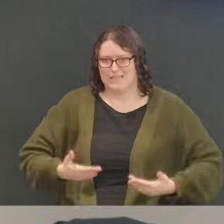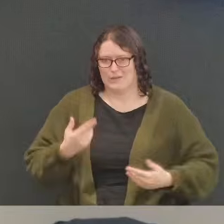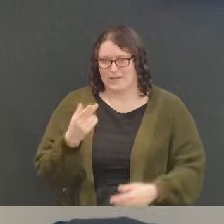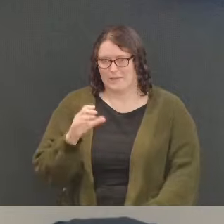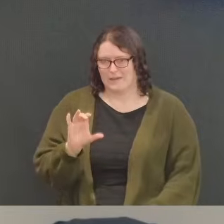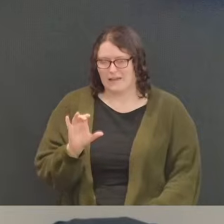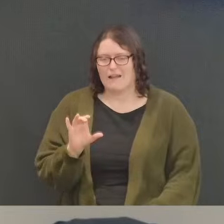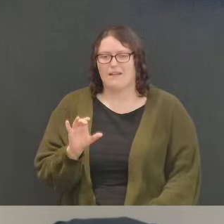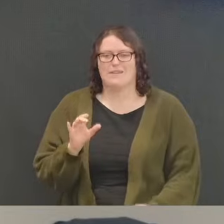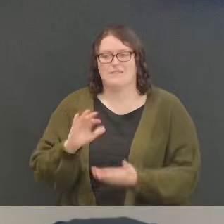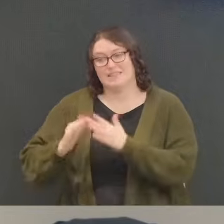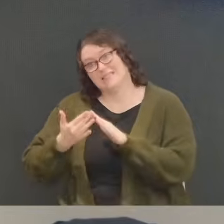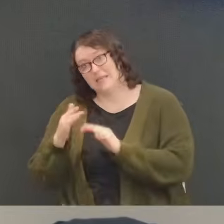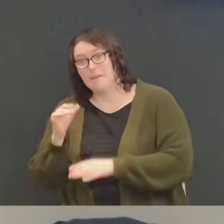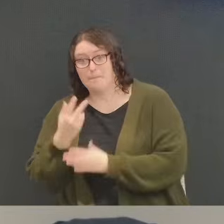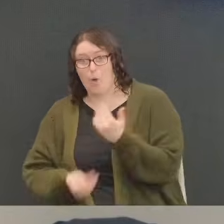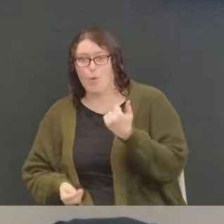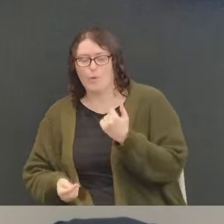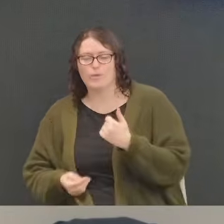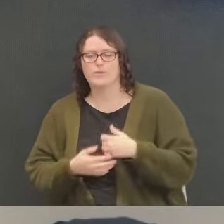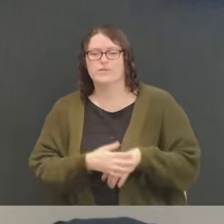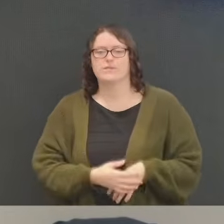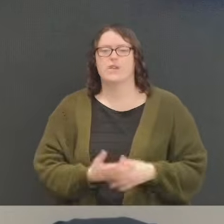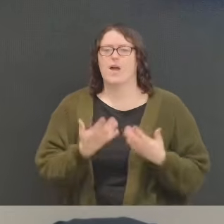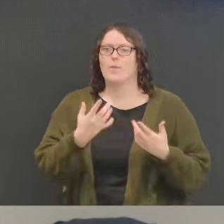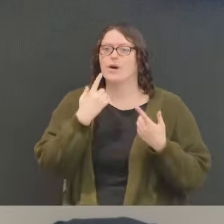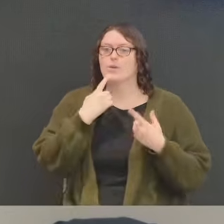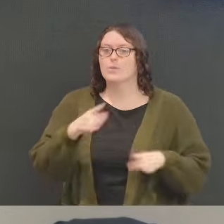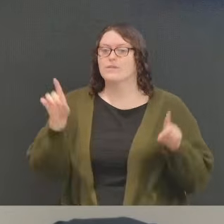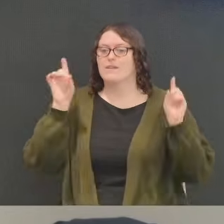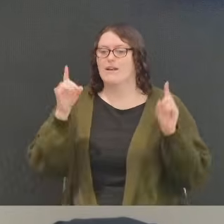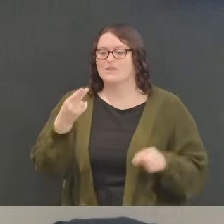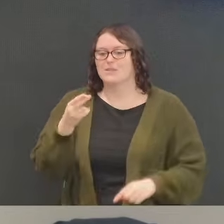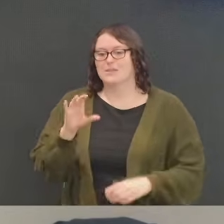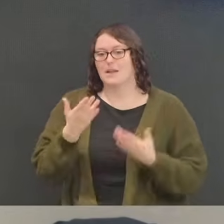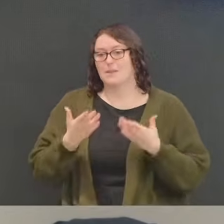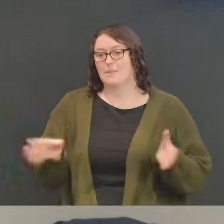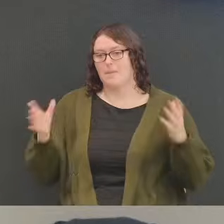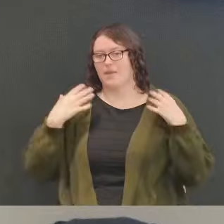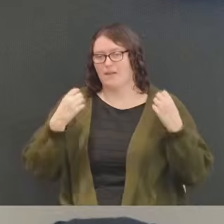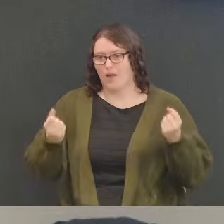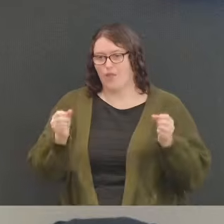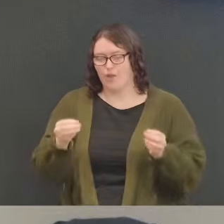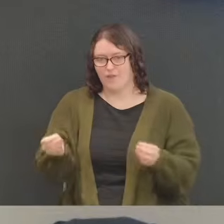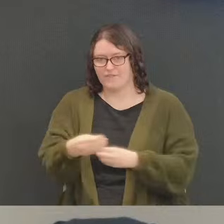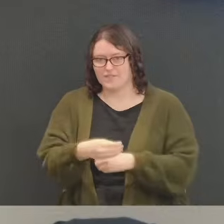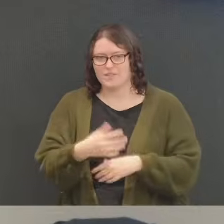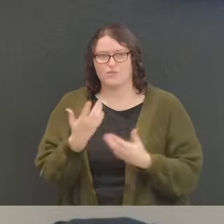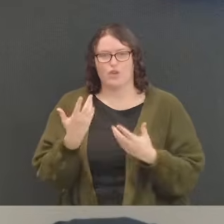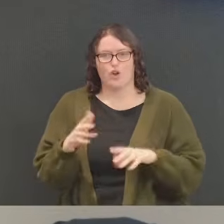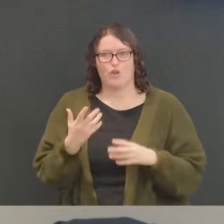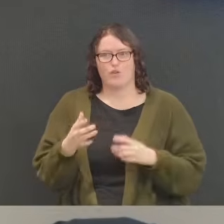in the city. I wanted to announce that Hamilton County Public Health offices have already closed